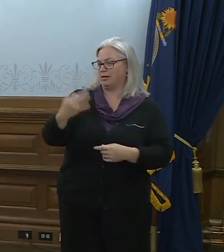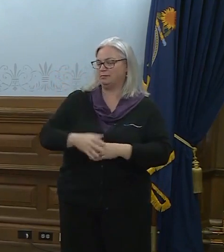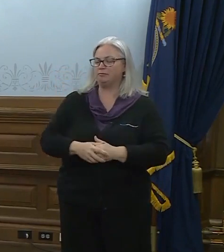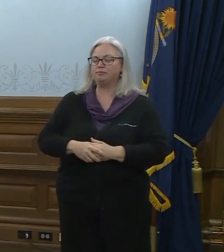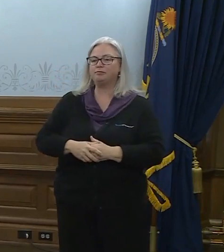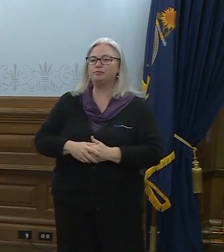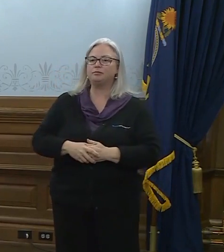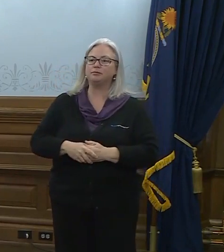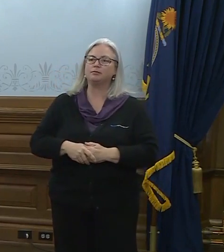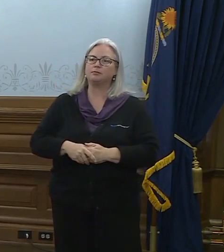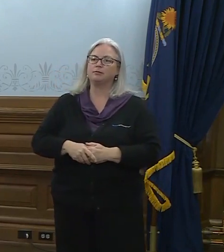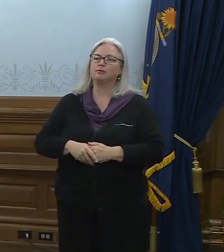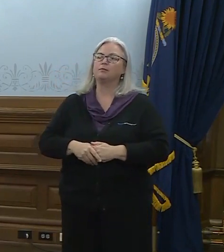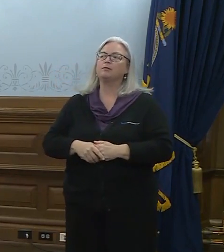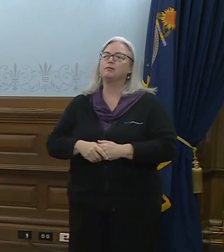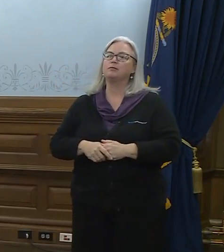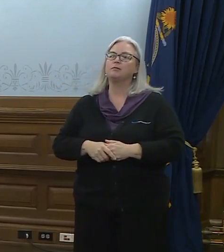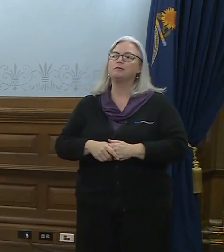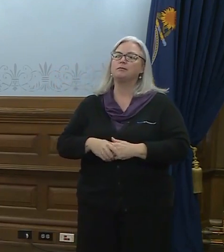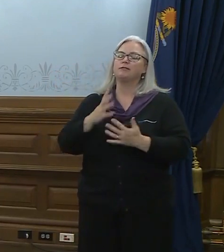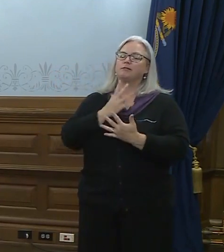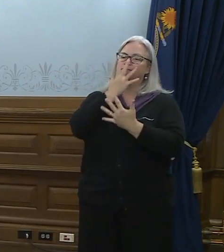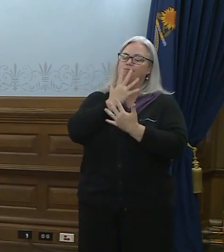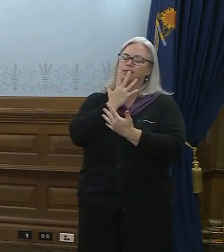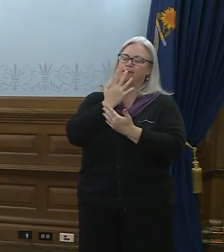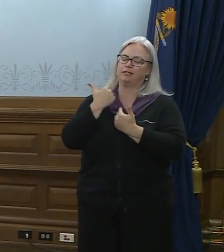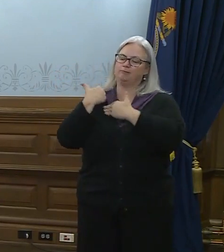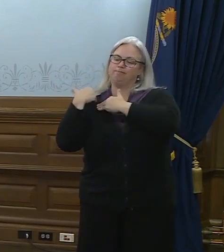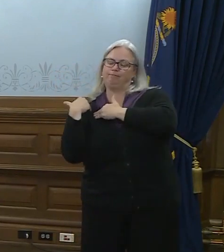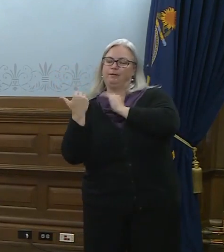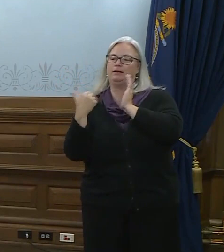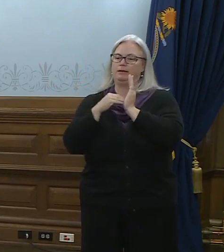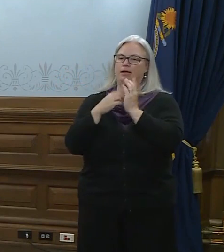LET’S JOIN HER LIFE NINE MORE DEATHS SINCE FRIDAY.